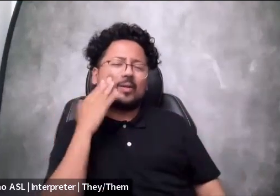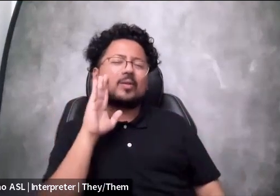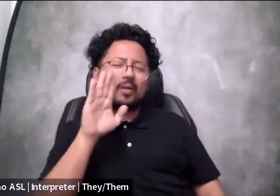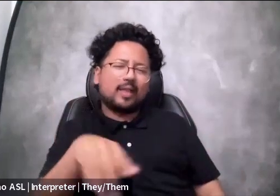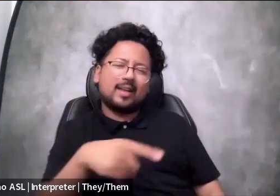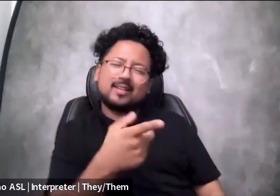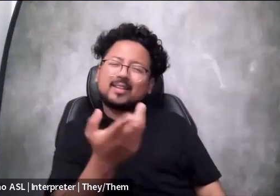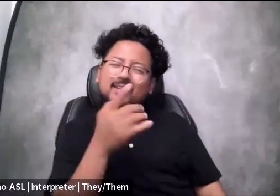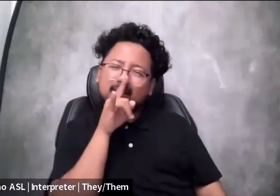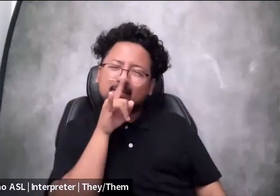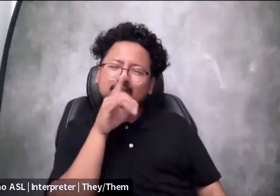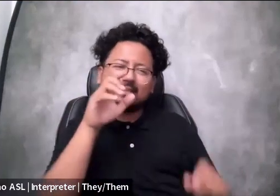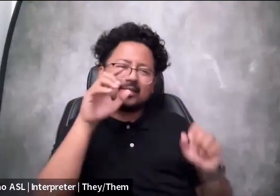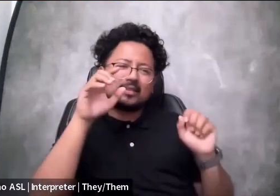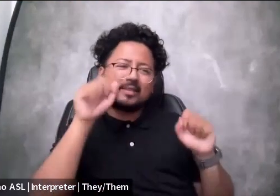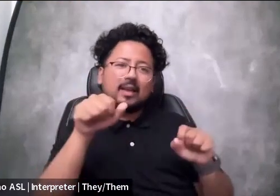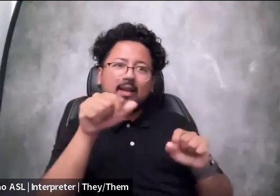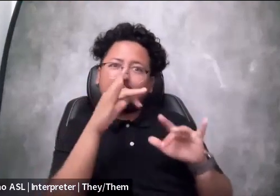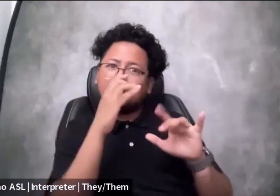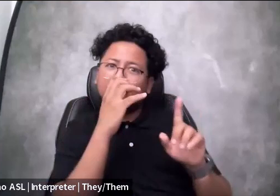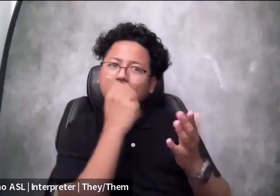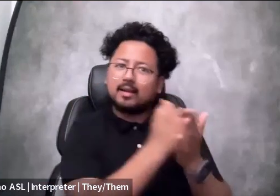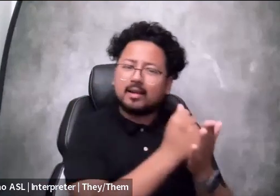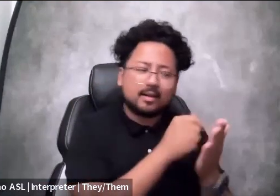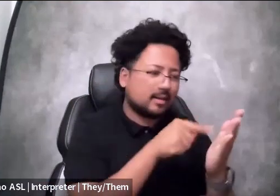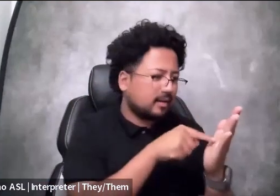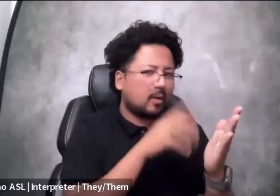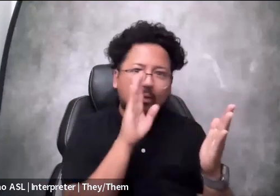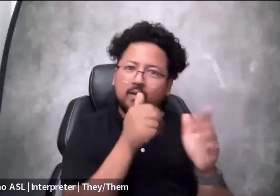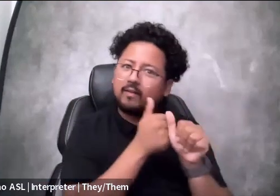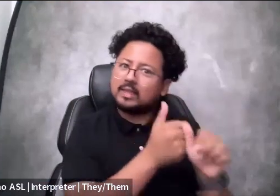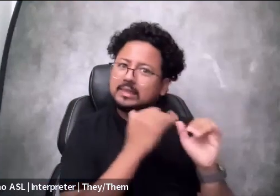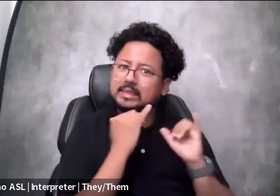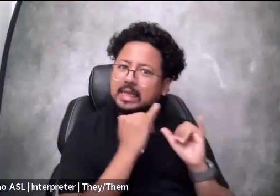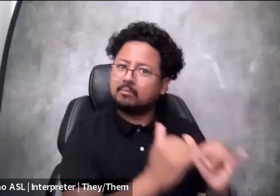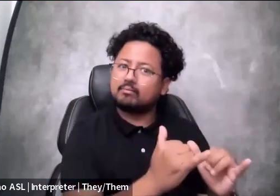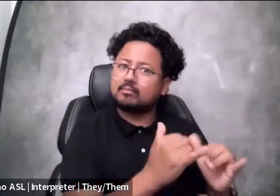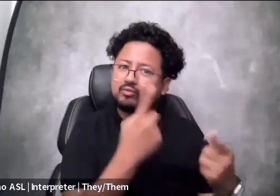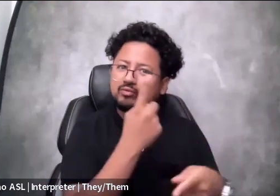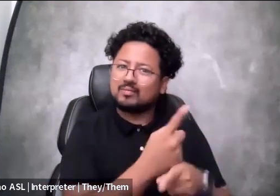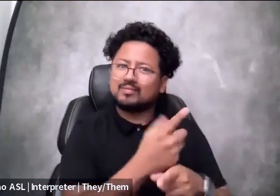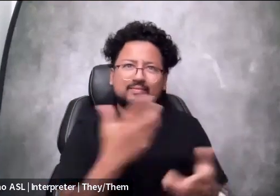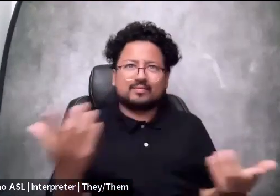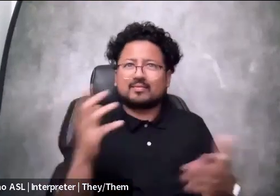we know that kids can go for books that they think will be most like them. And part of what a really talented young author for young people does,